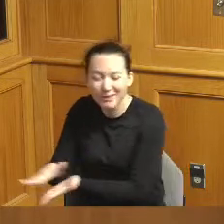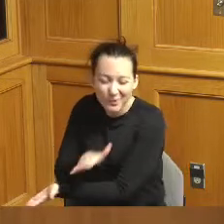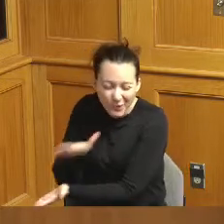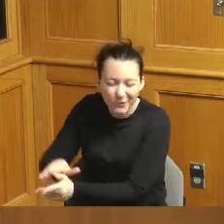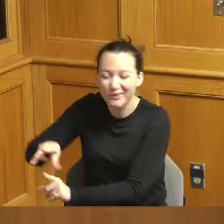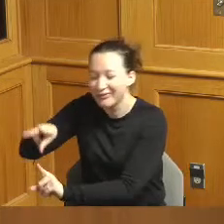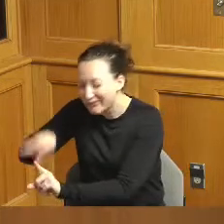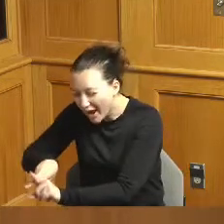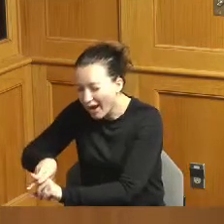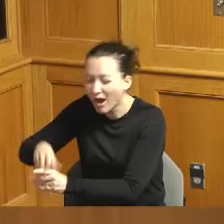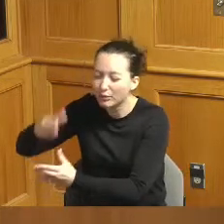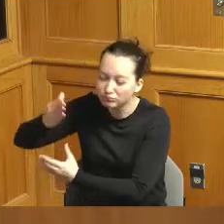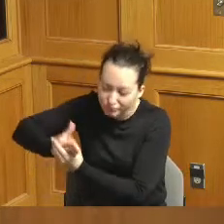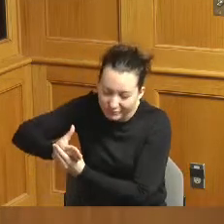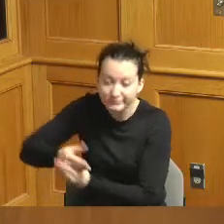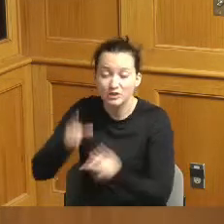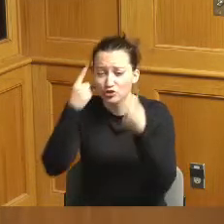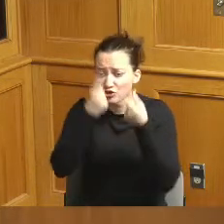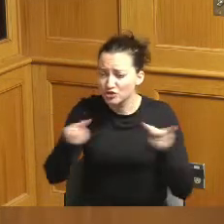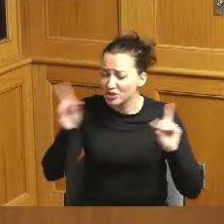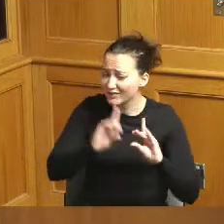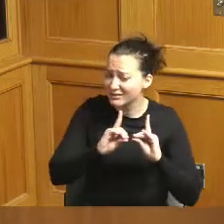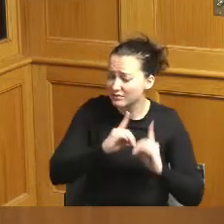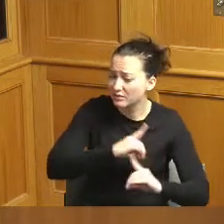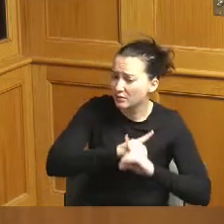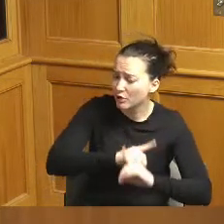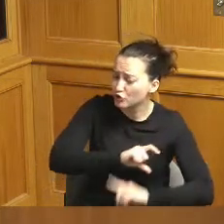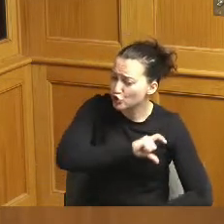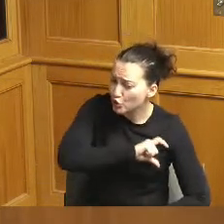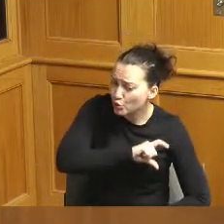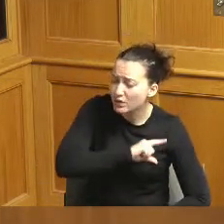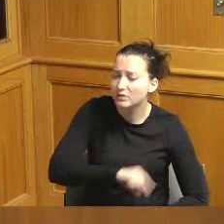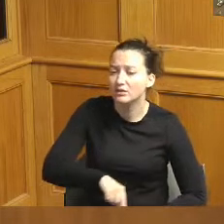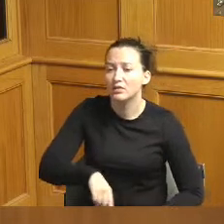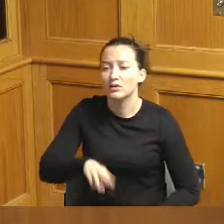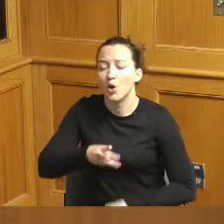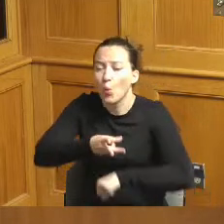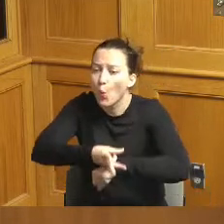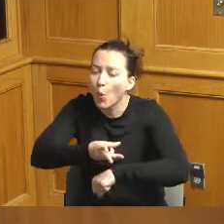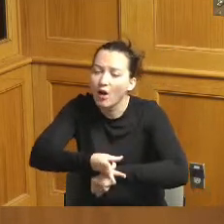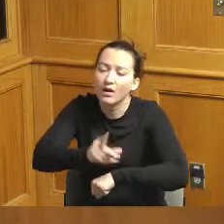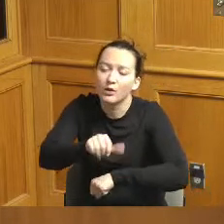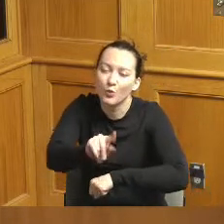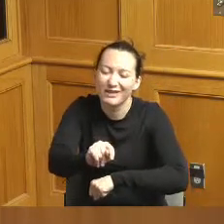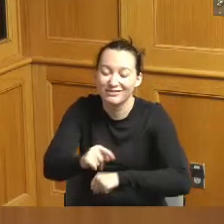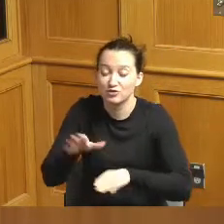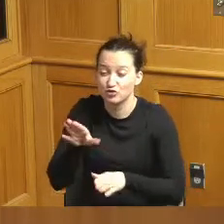filings Sheriff's Department providing security doing warrants for child support so we we spend